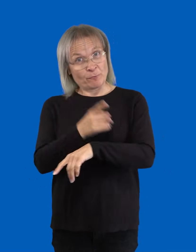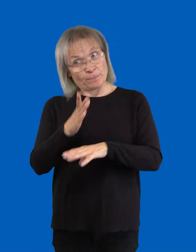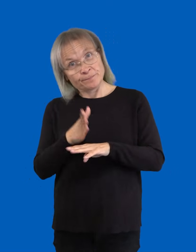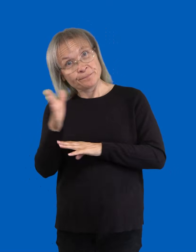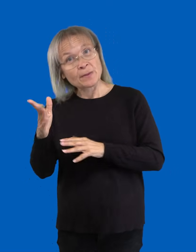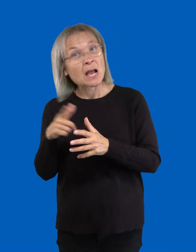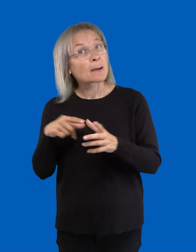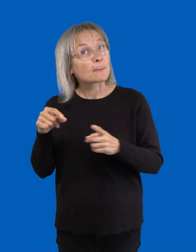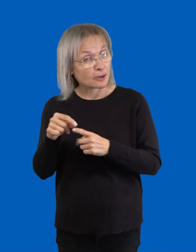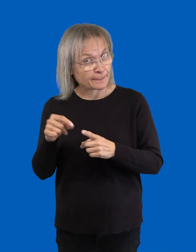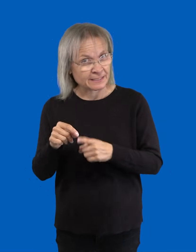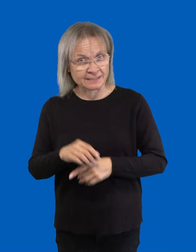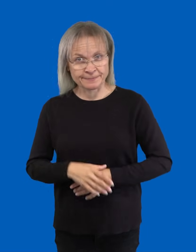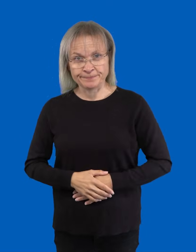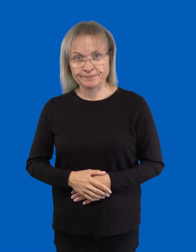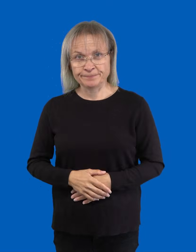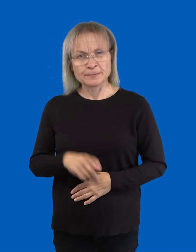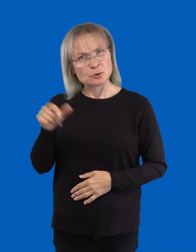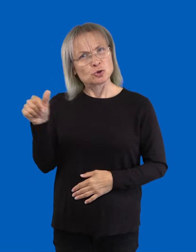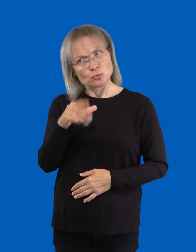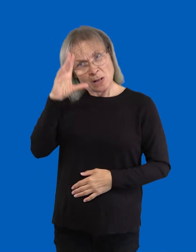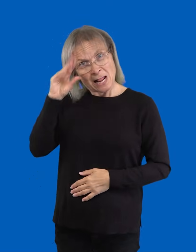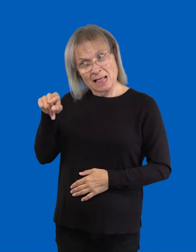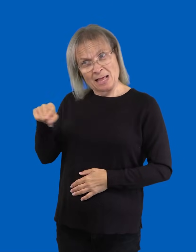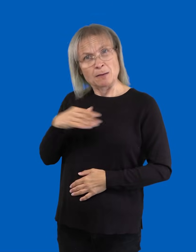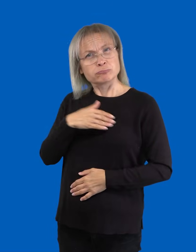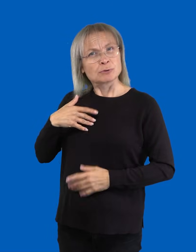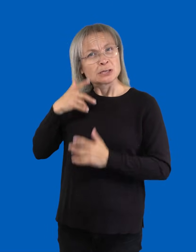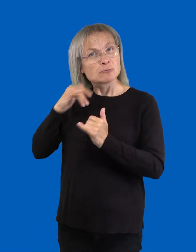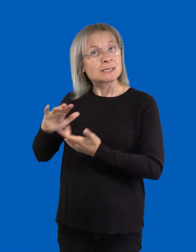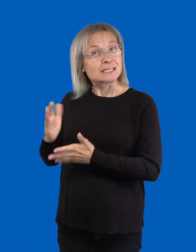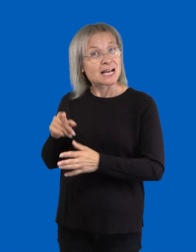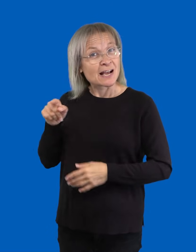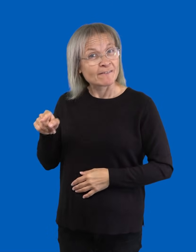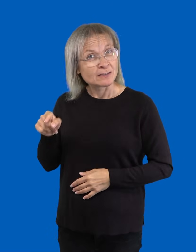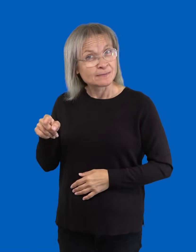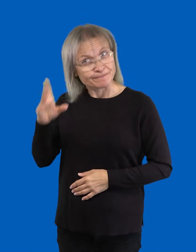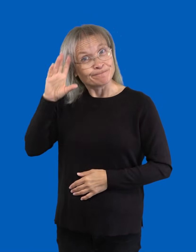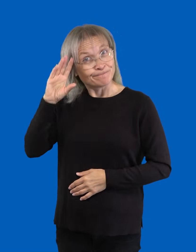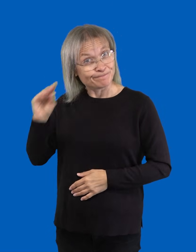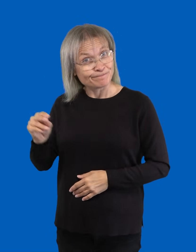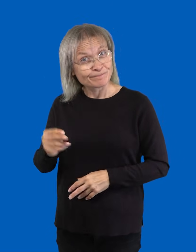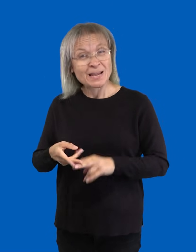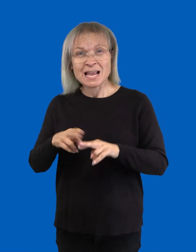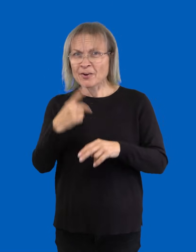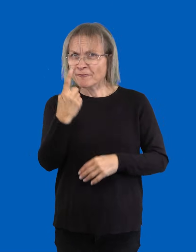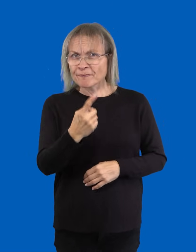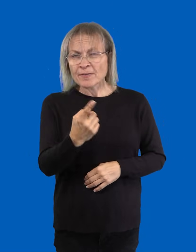Before your appointment, you should let your screening service know if you have a learning disability or mobility problems